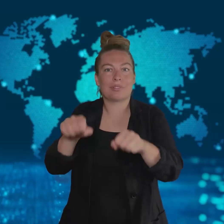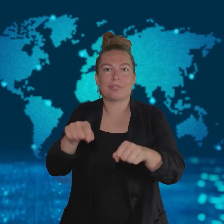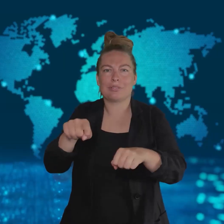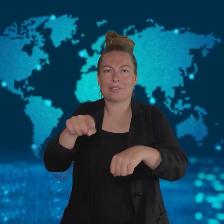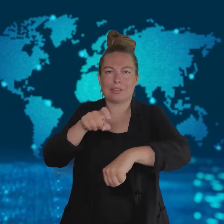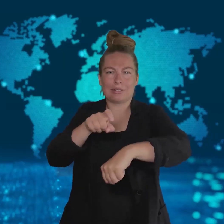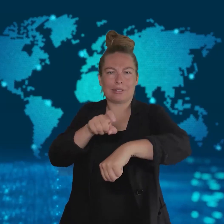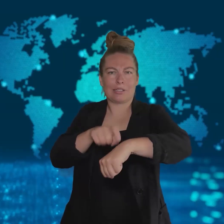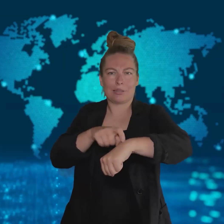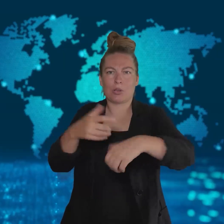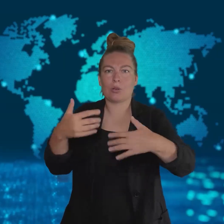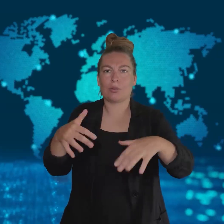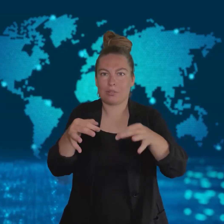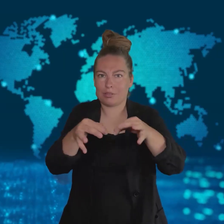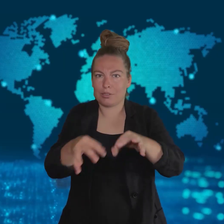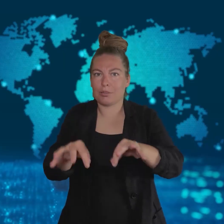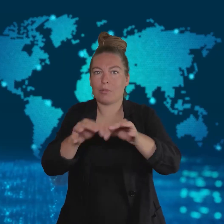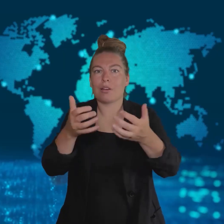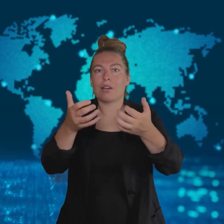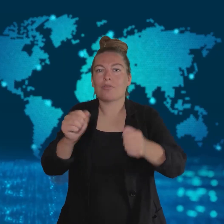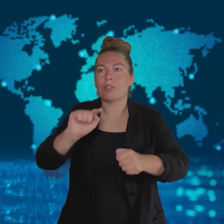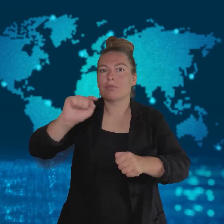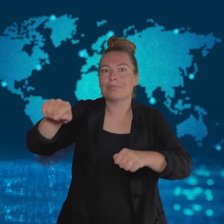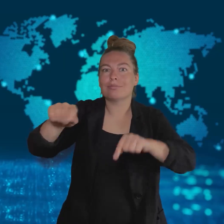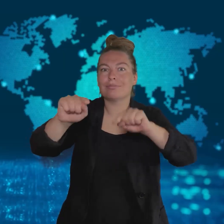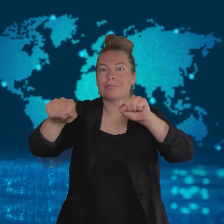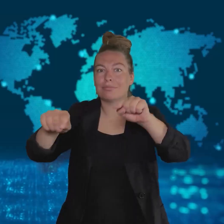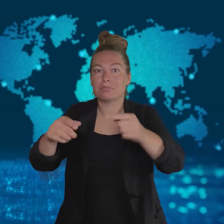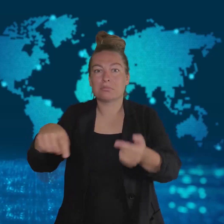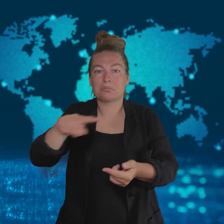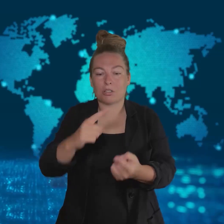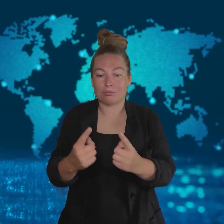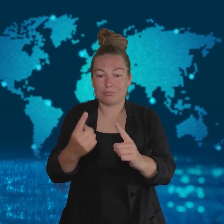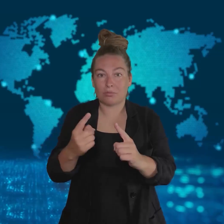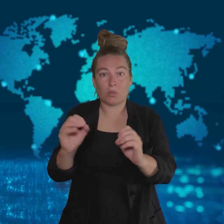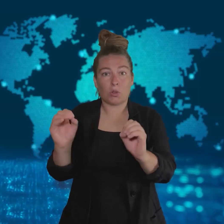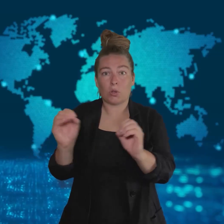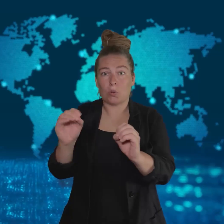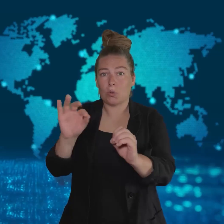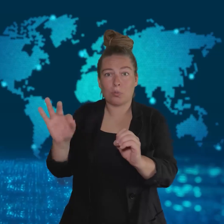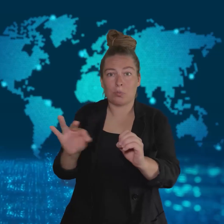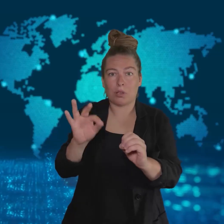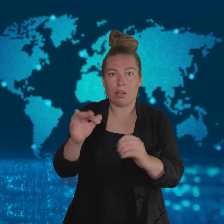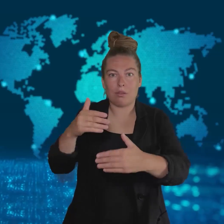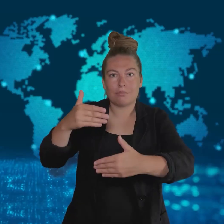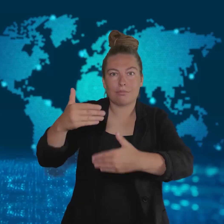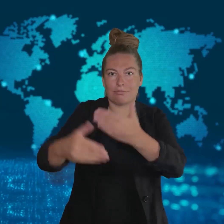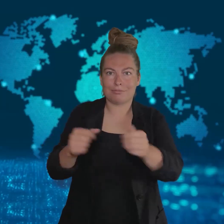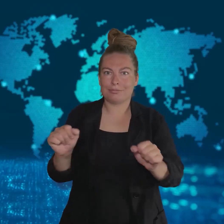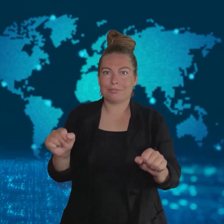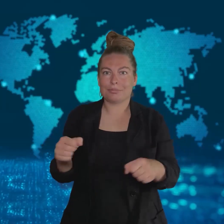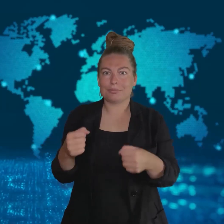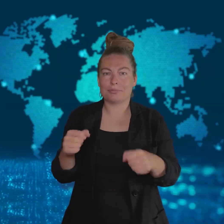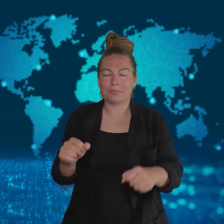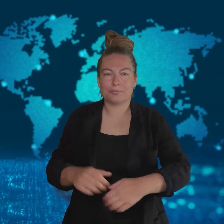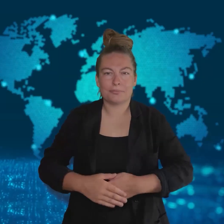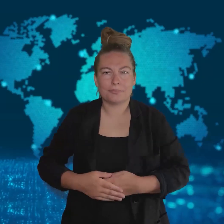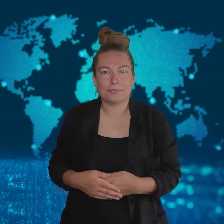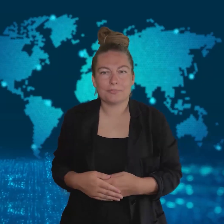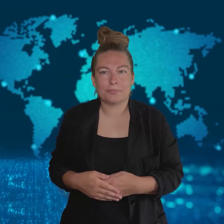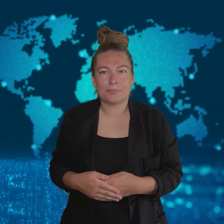They pollinate over 100 crops.